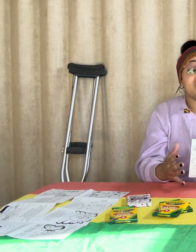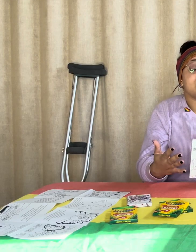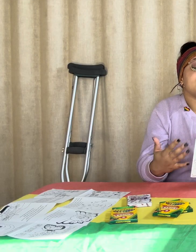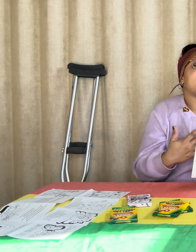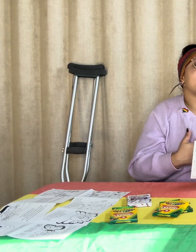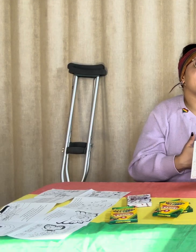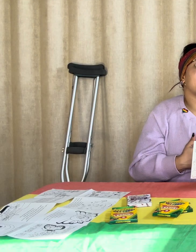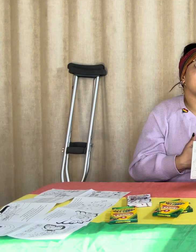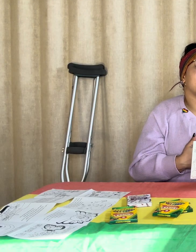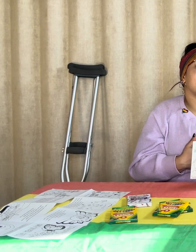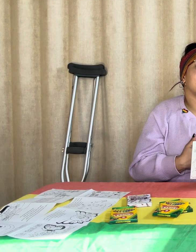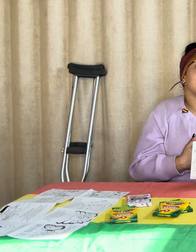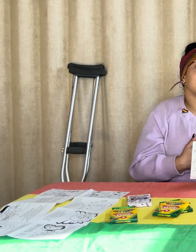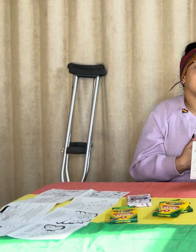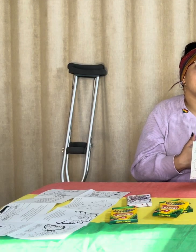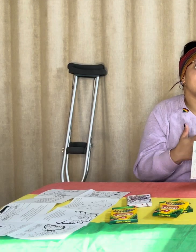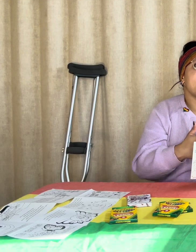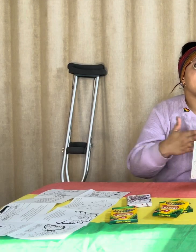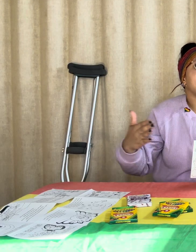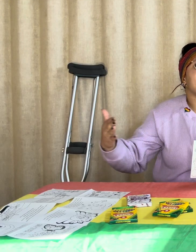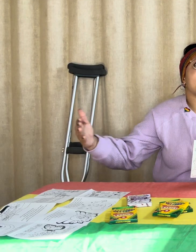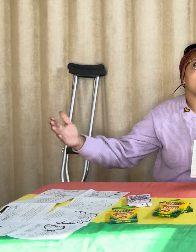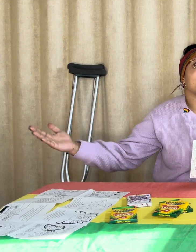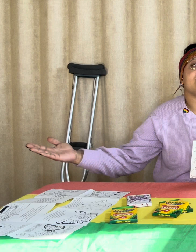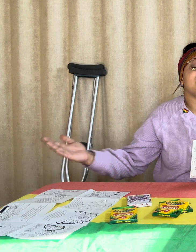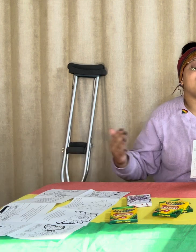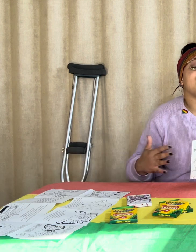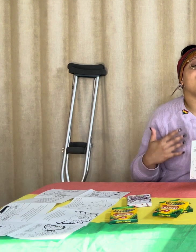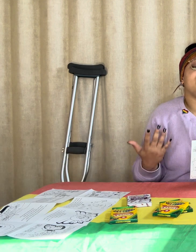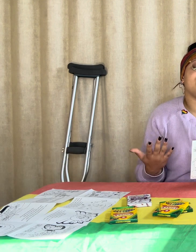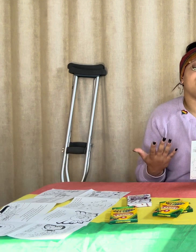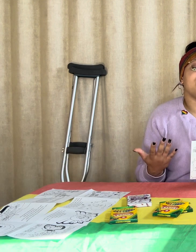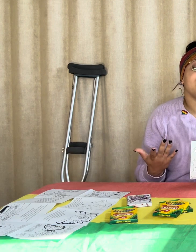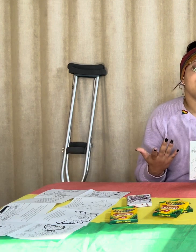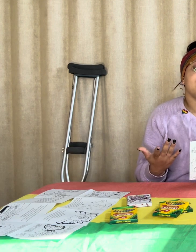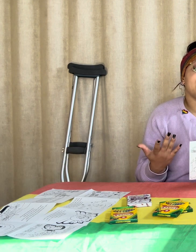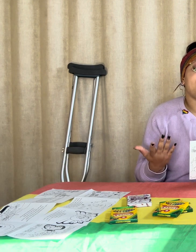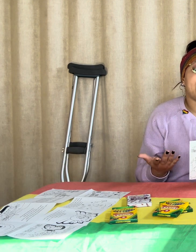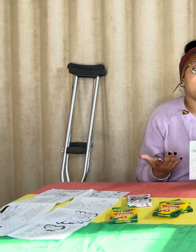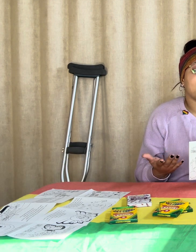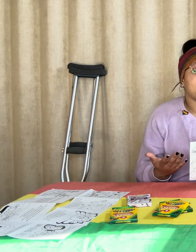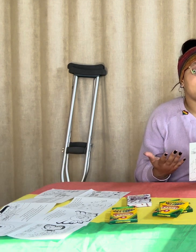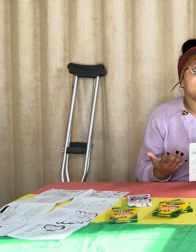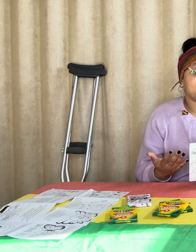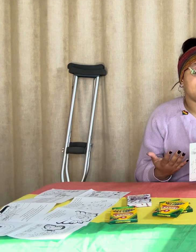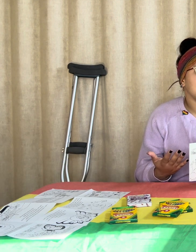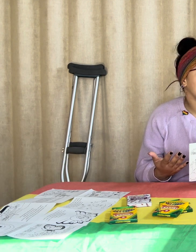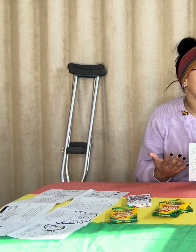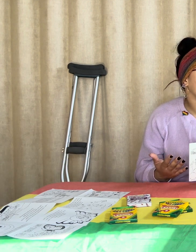just standing there many, many, many, years later, you can feel the power from that speech. BARB: I've been